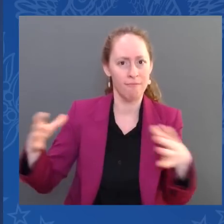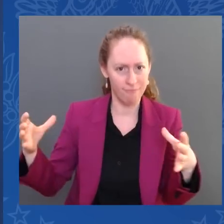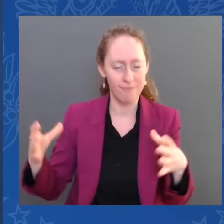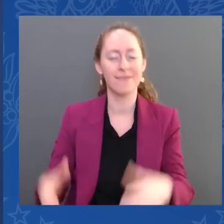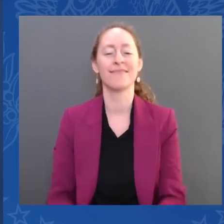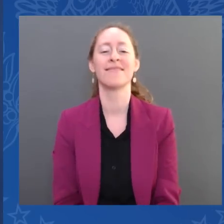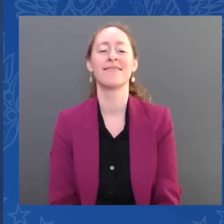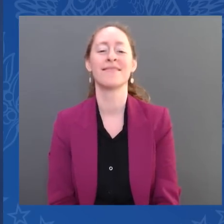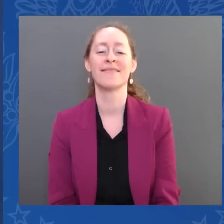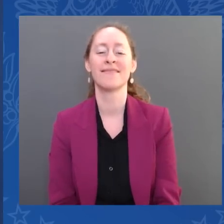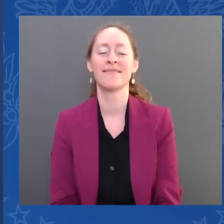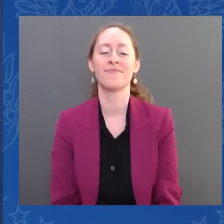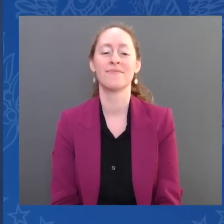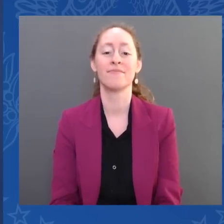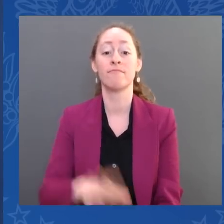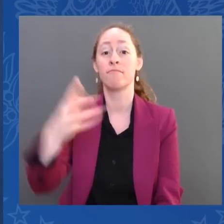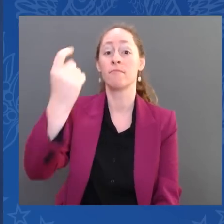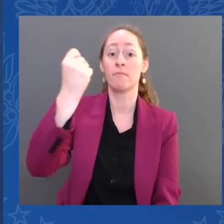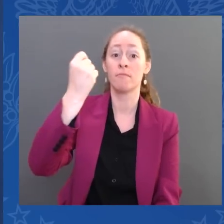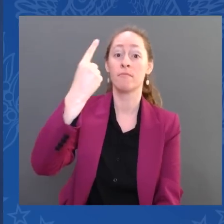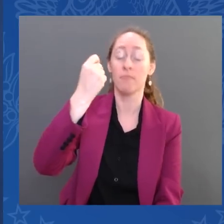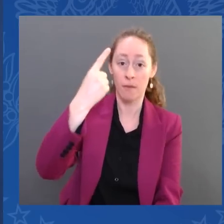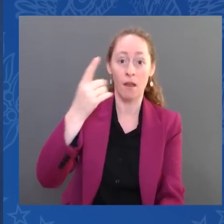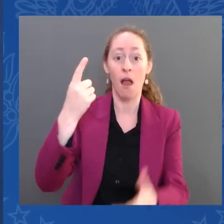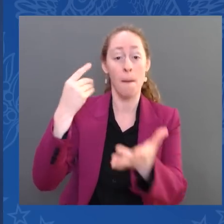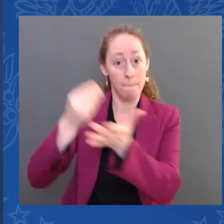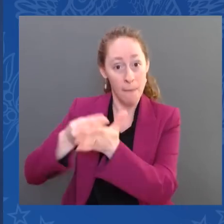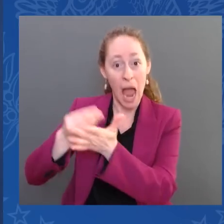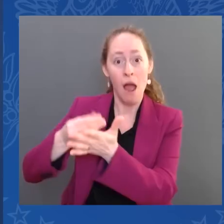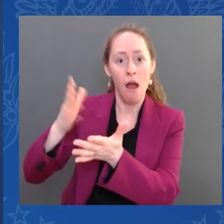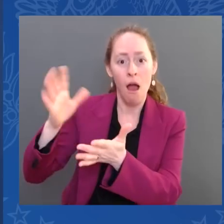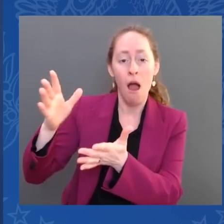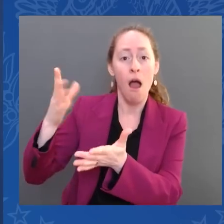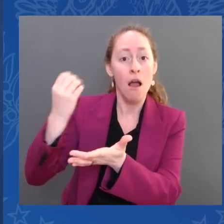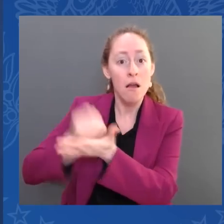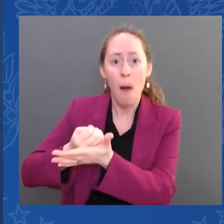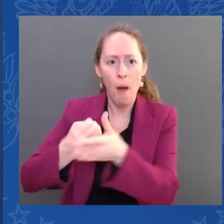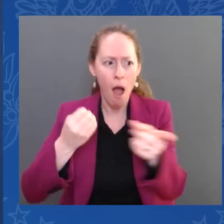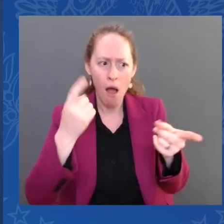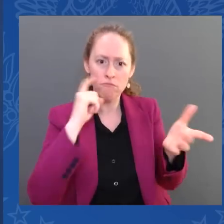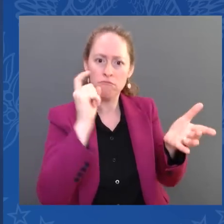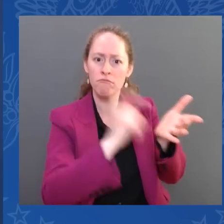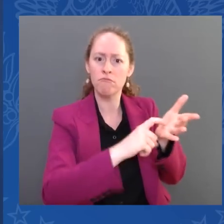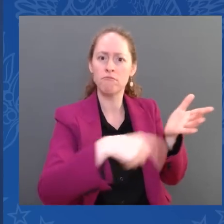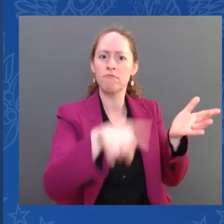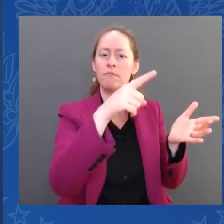A recent survey from the Federal Reserve found that more Americans feel financially comfortable